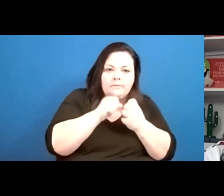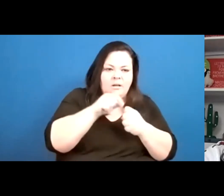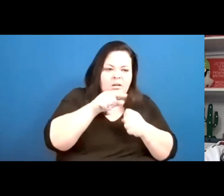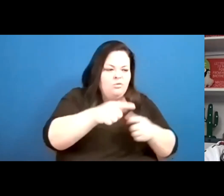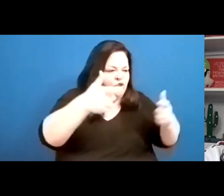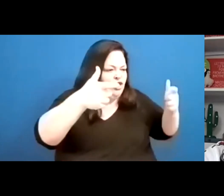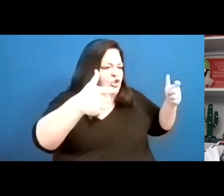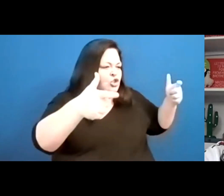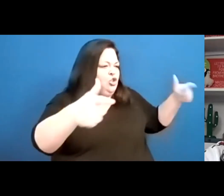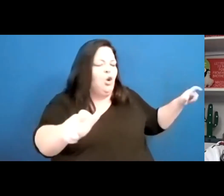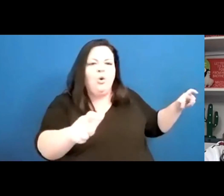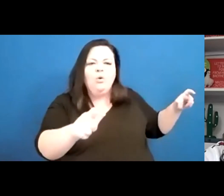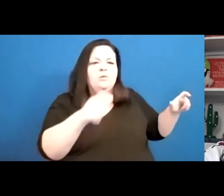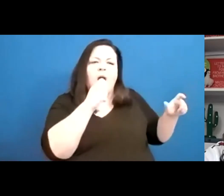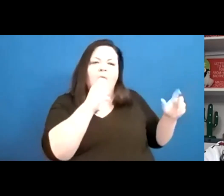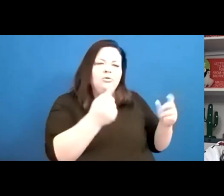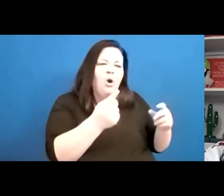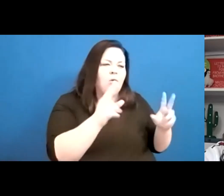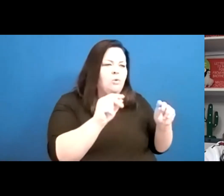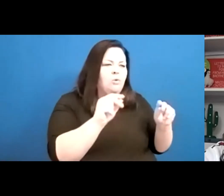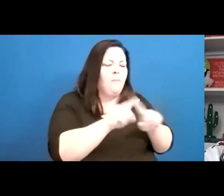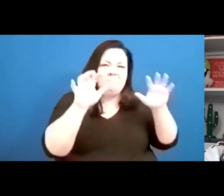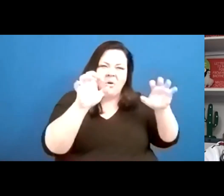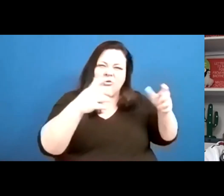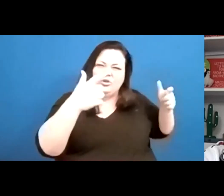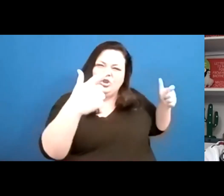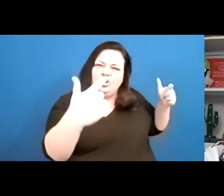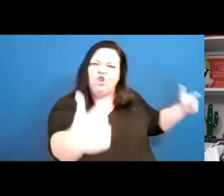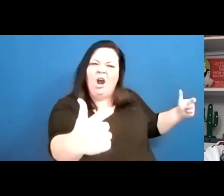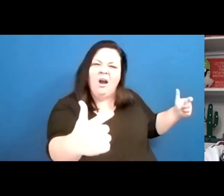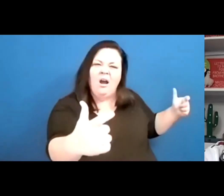not dog size, but monster sized. I sat beside my wolf,/